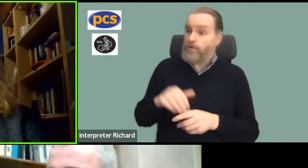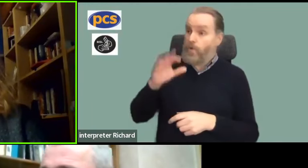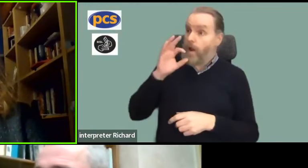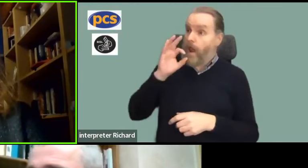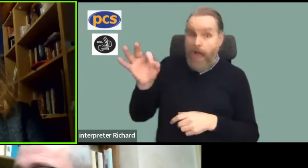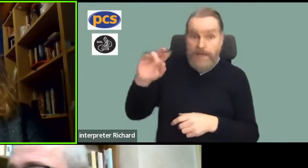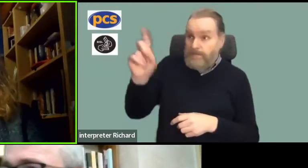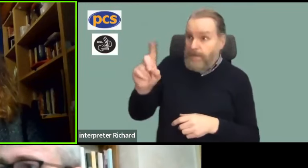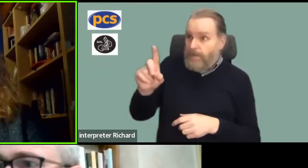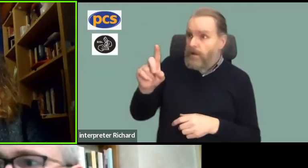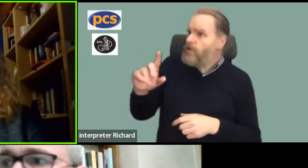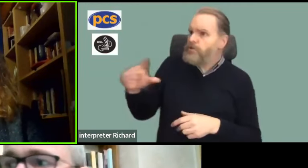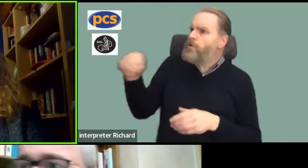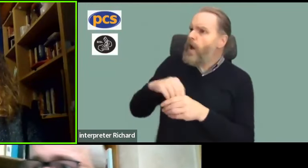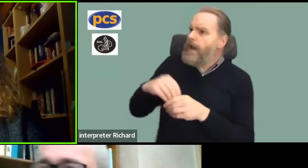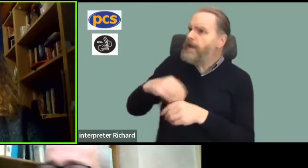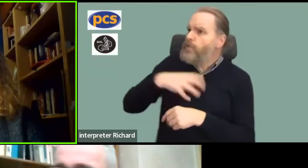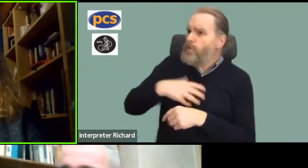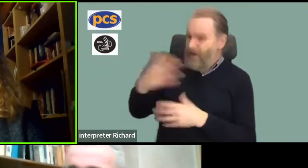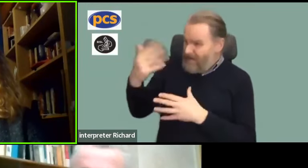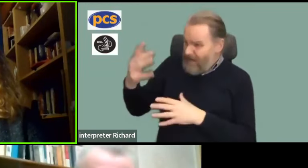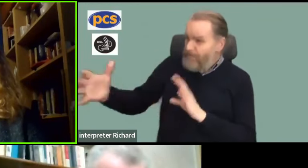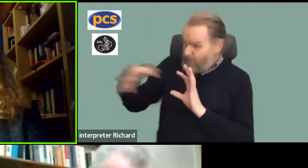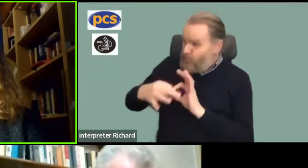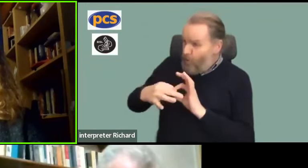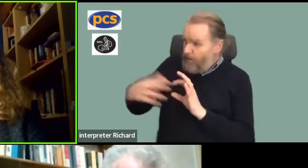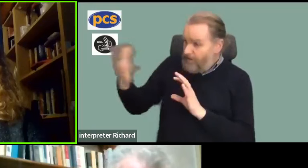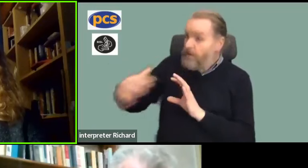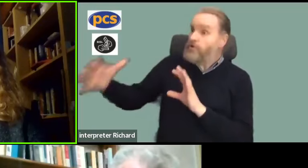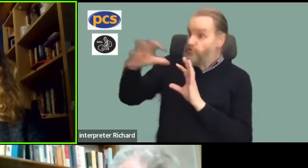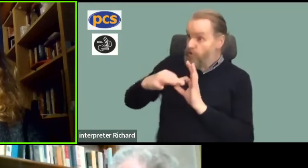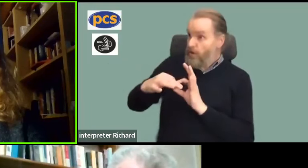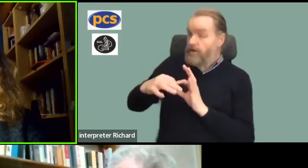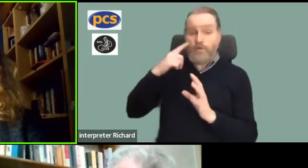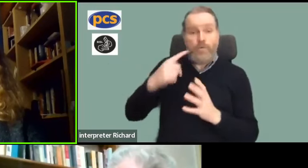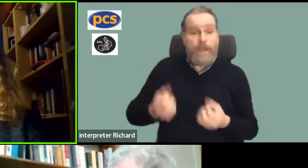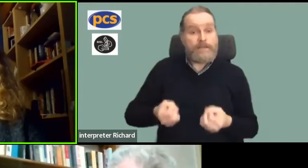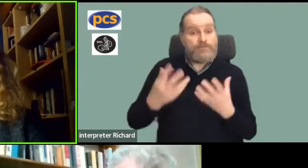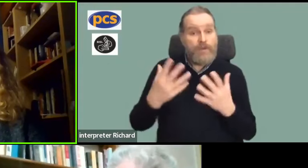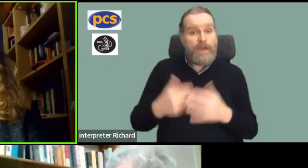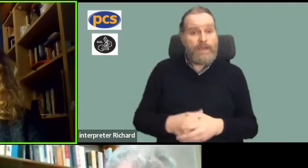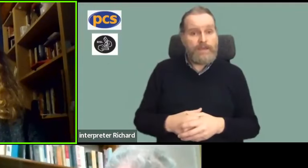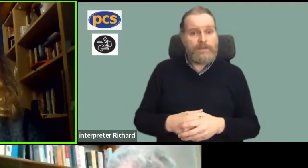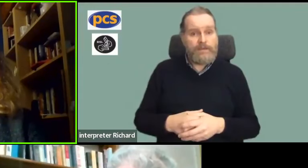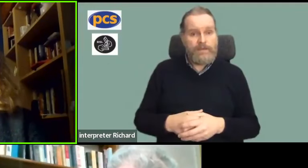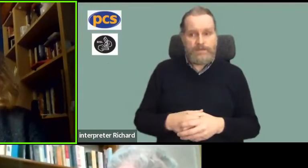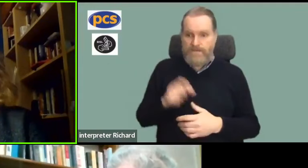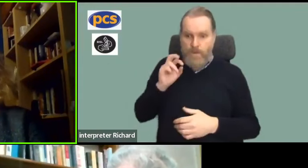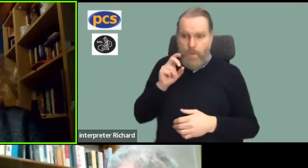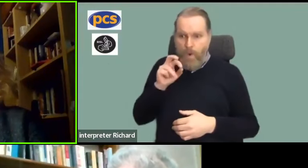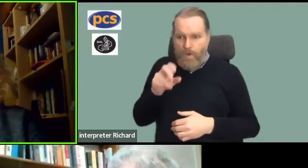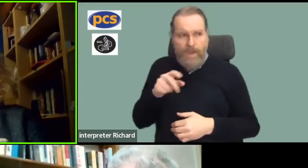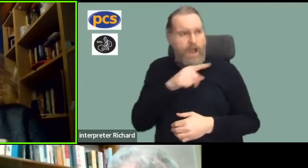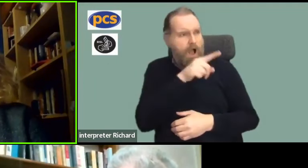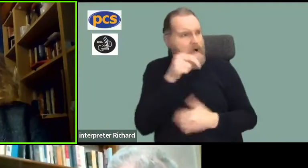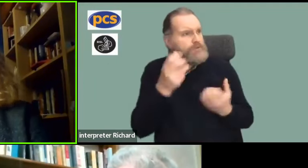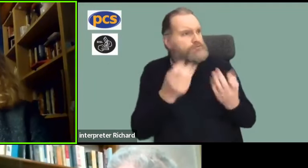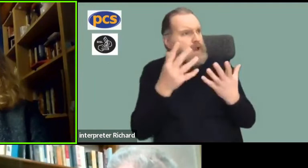kplace. They're about to cost st the picket line. You can always the picket line. You can always ask them jointly line. You can always ask them to join Pcs immediately so they don't t have to cross Serge out to you to everybody already on to everybody already on strike,